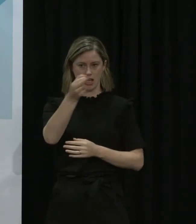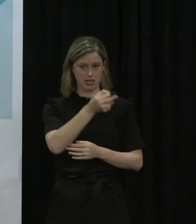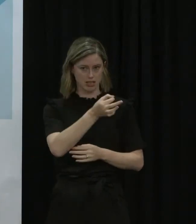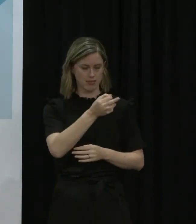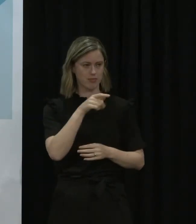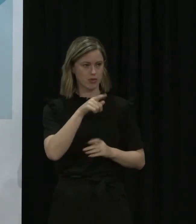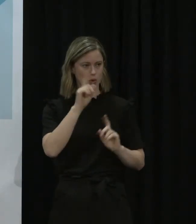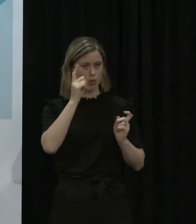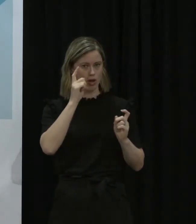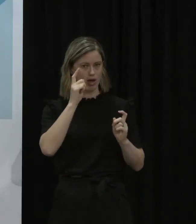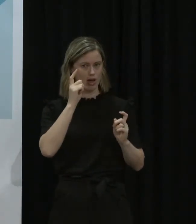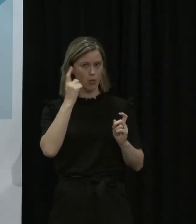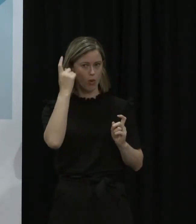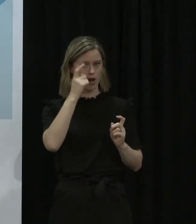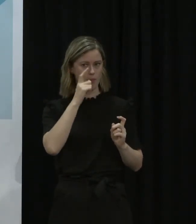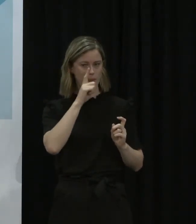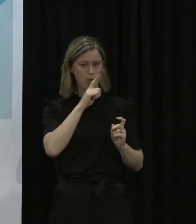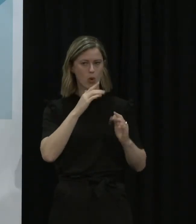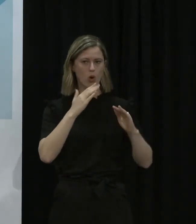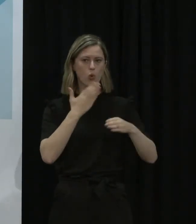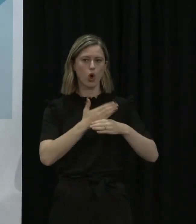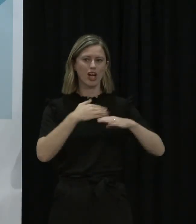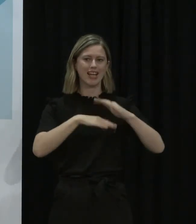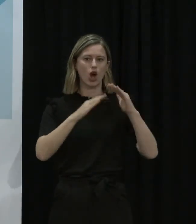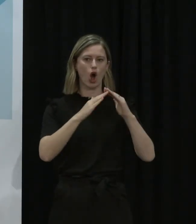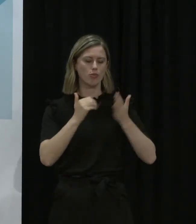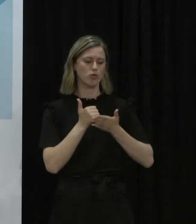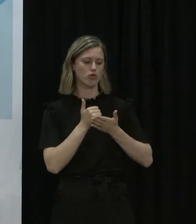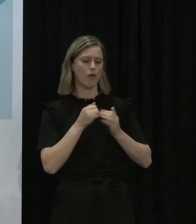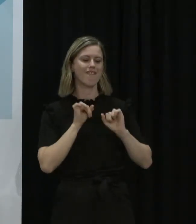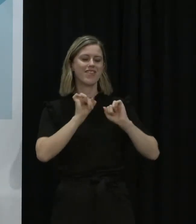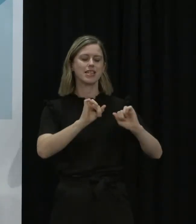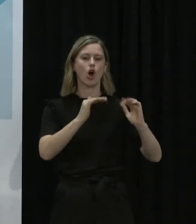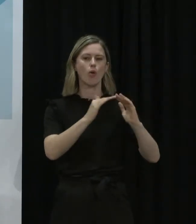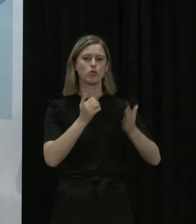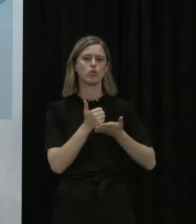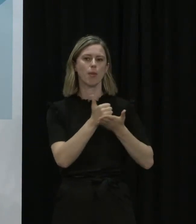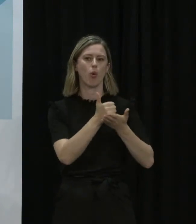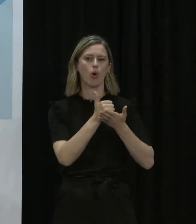will keep that under advicemen. Jessica?